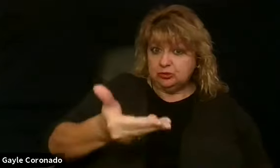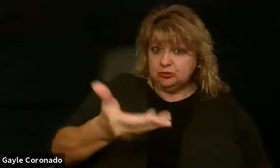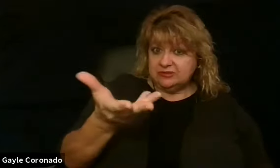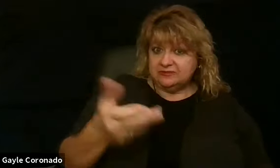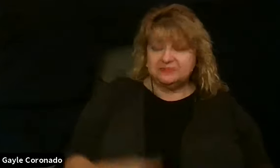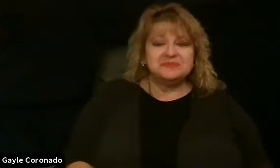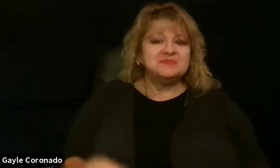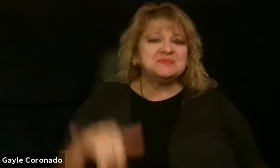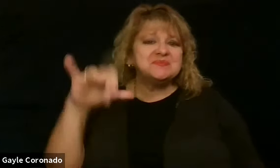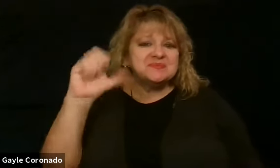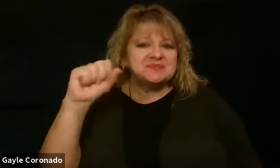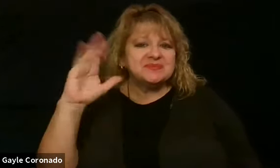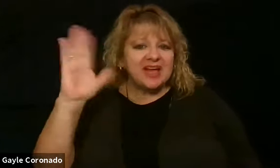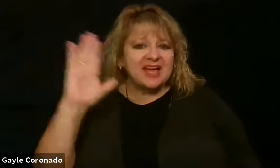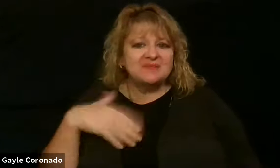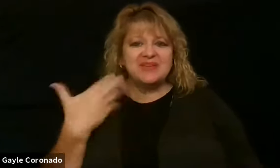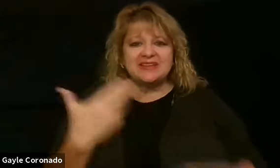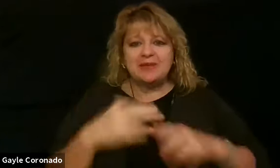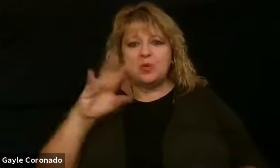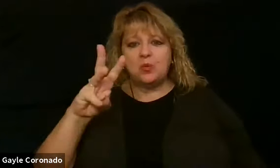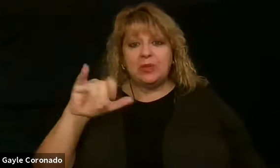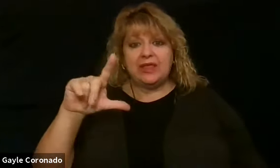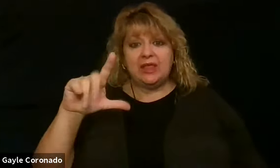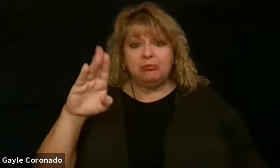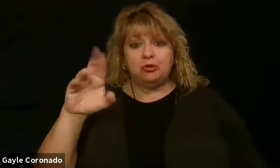Yes. Hi, my name is Robert Johnson, um, I am a.